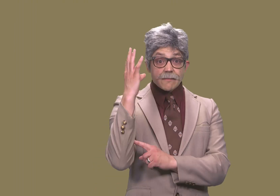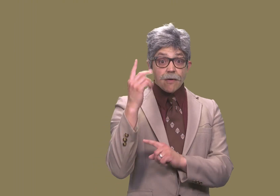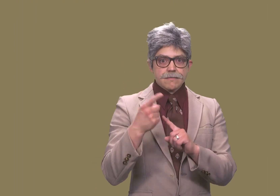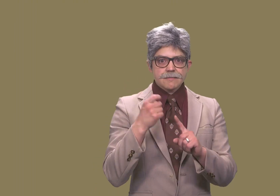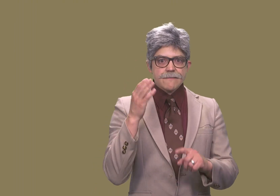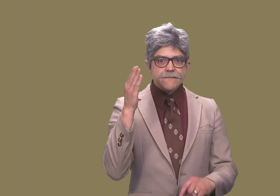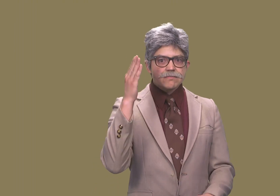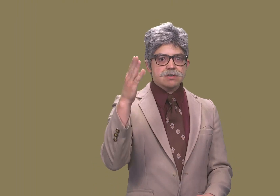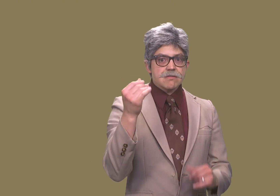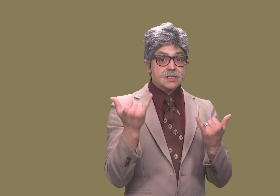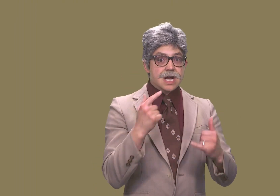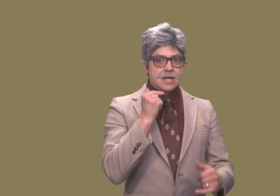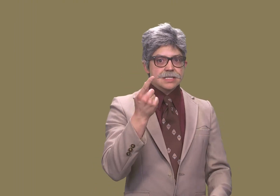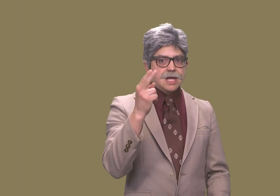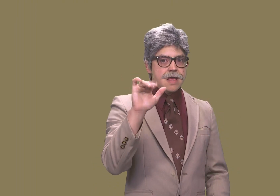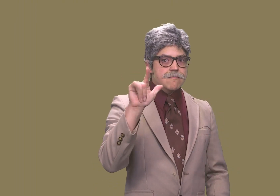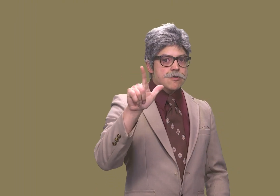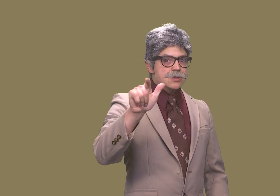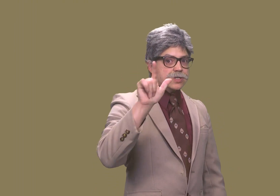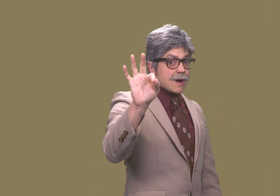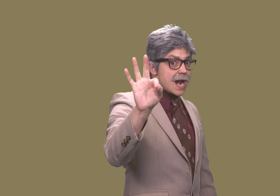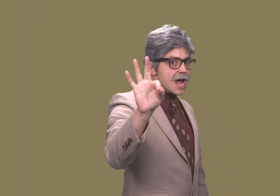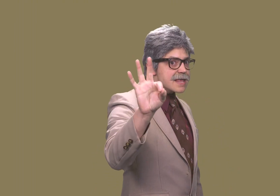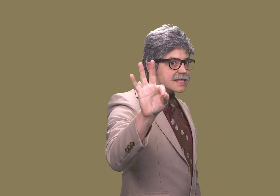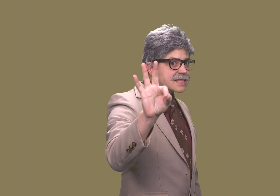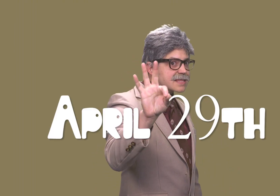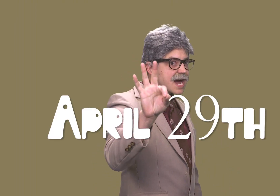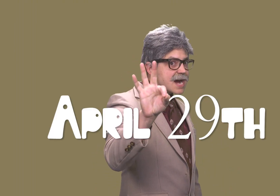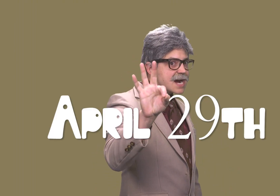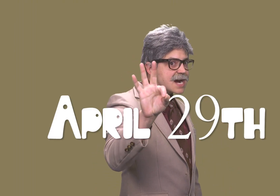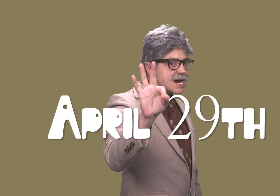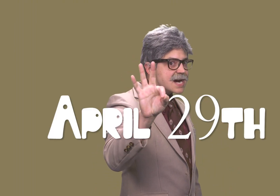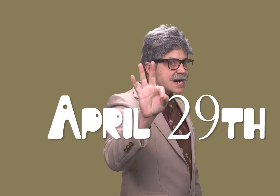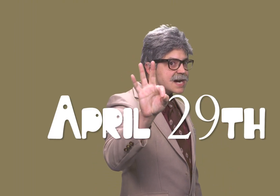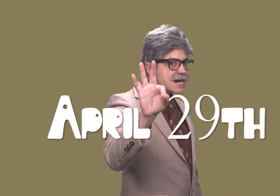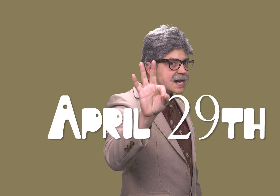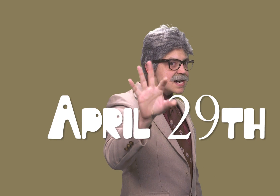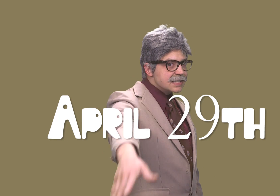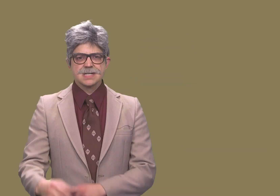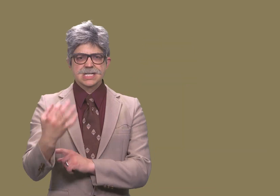I'm Sean Forbes from The Future and today is April 29th. [boing]